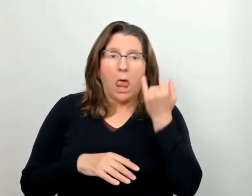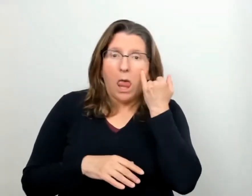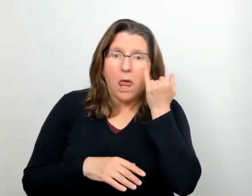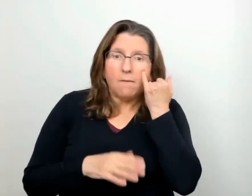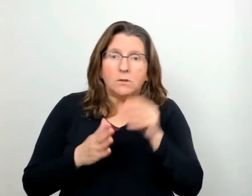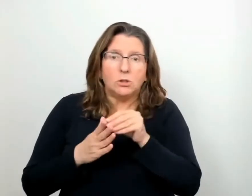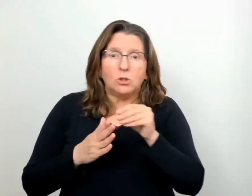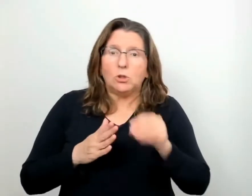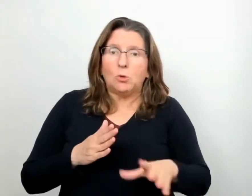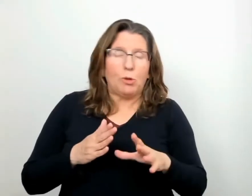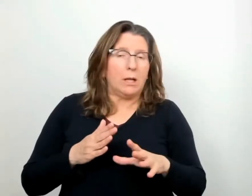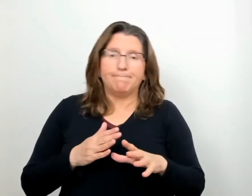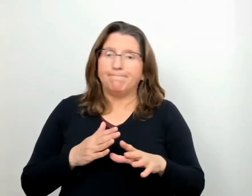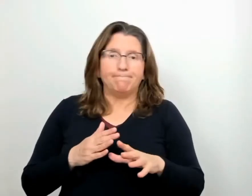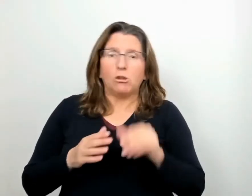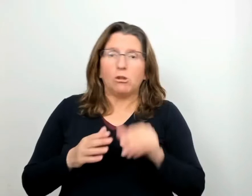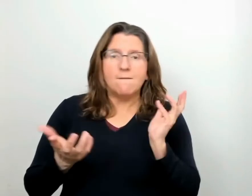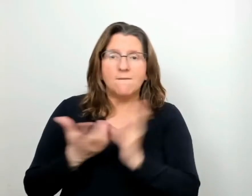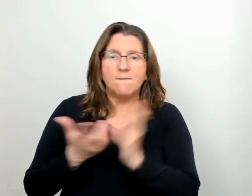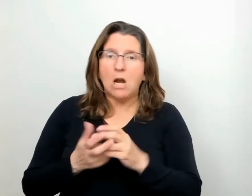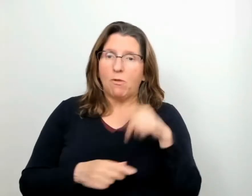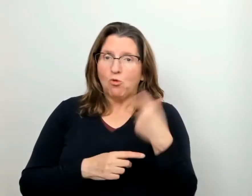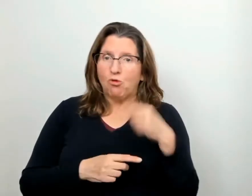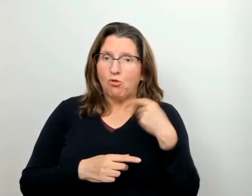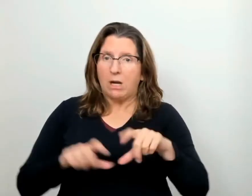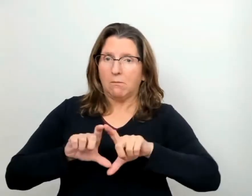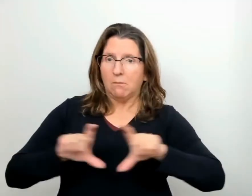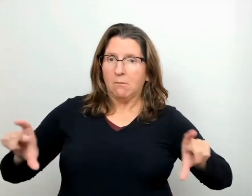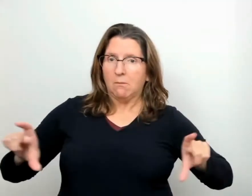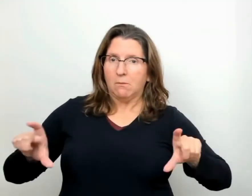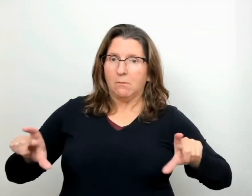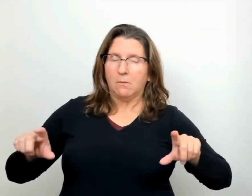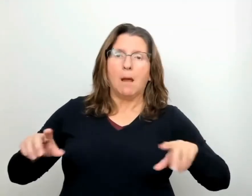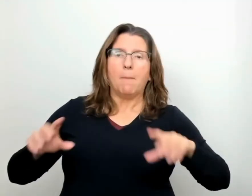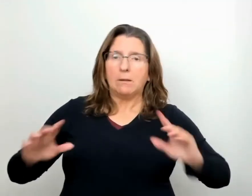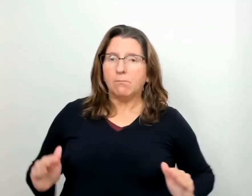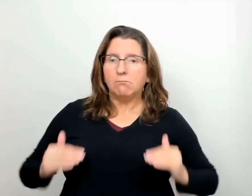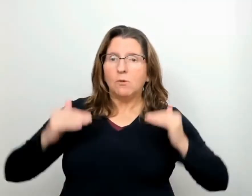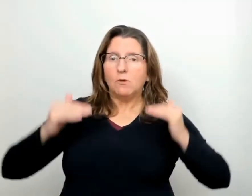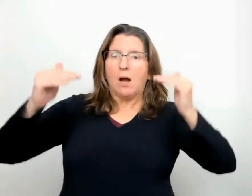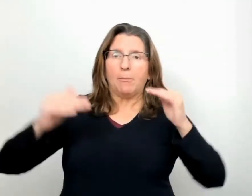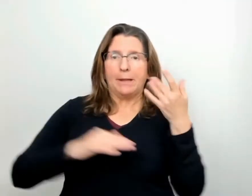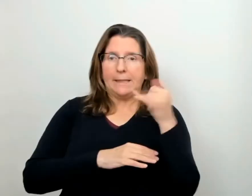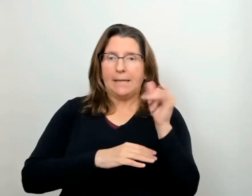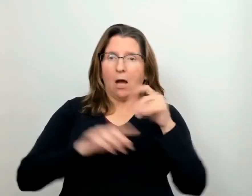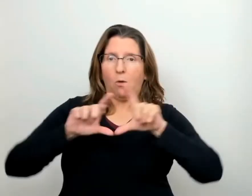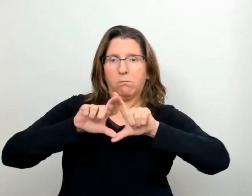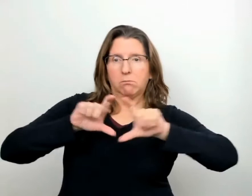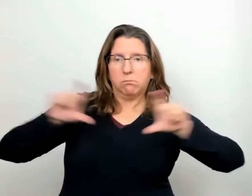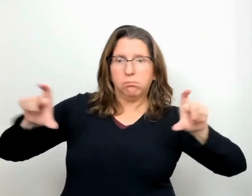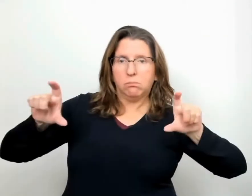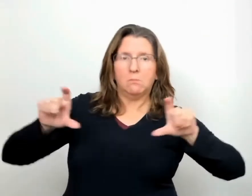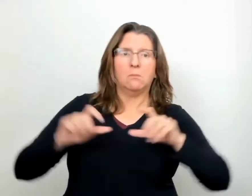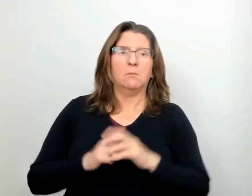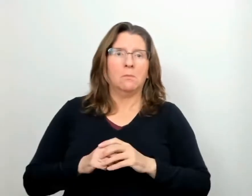Some students' needs cannot be met strictly within the universal design approach, and need more targeted supports.